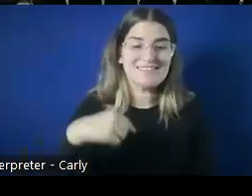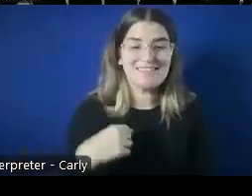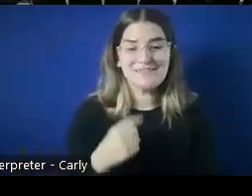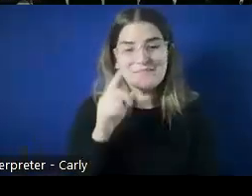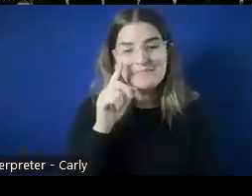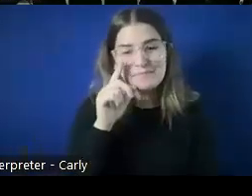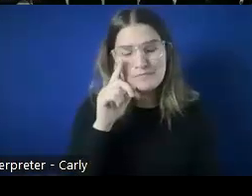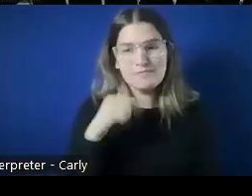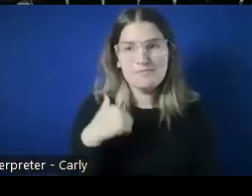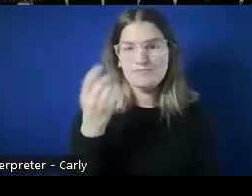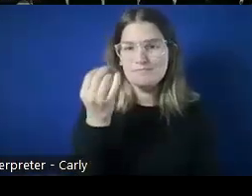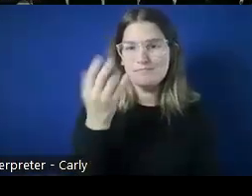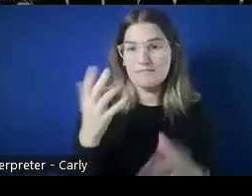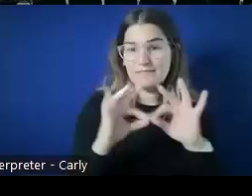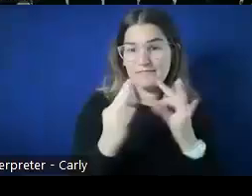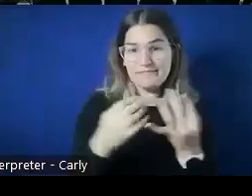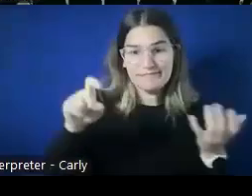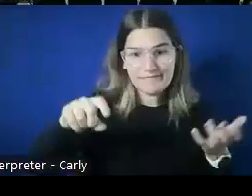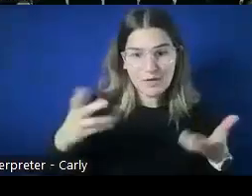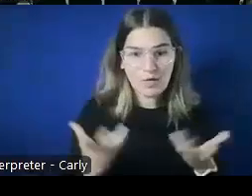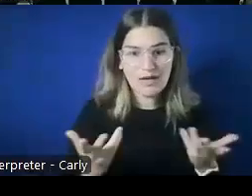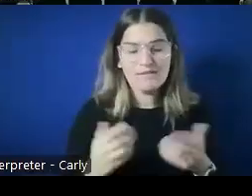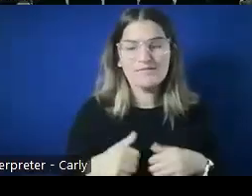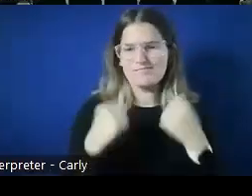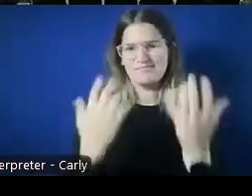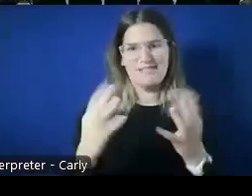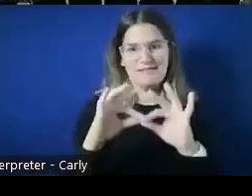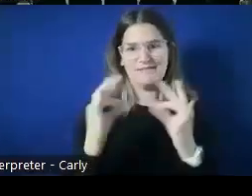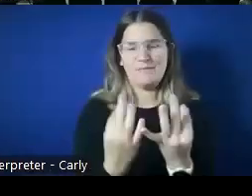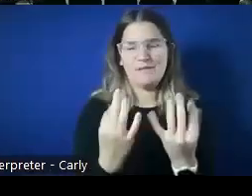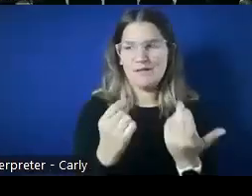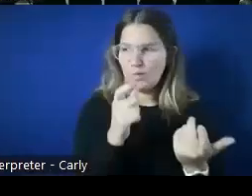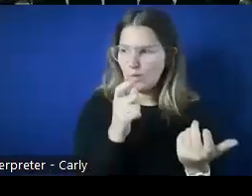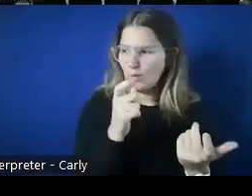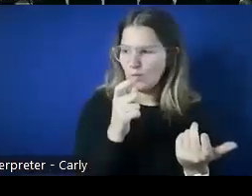the family need and so there actually are a lot of families who really feel a sense of stability